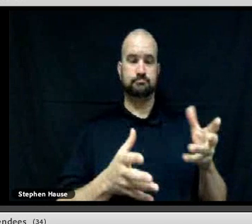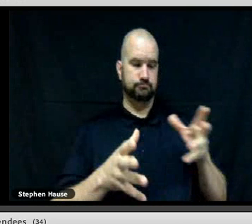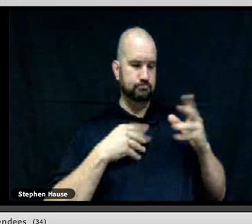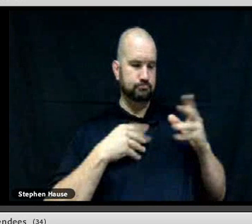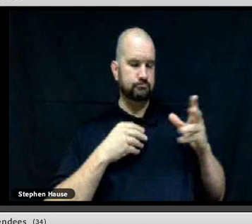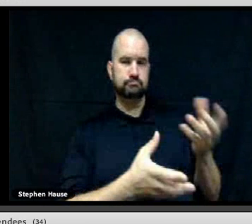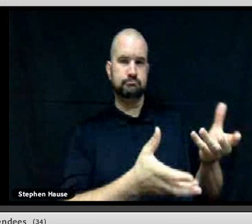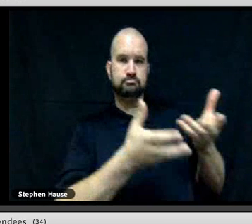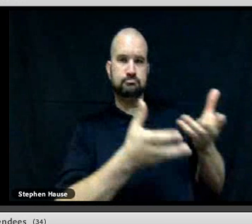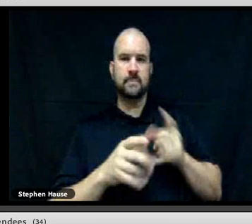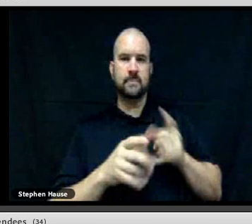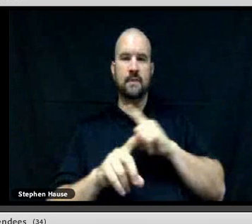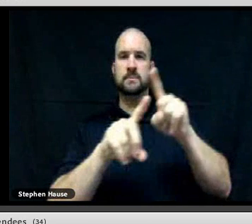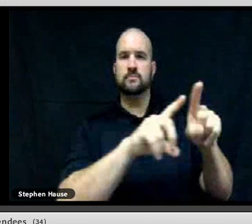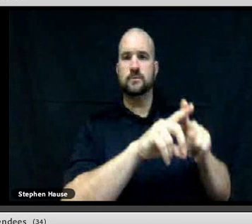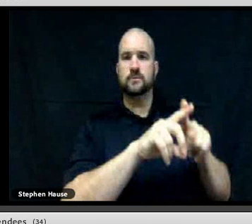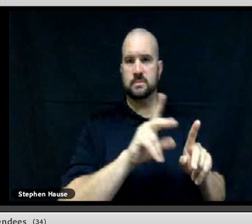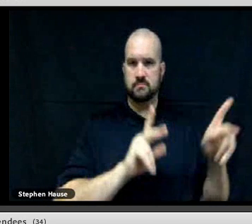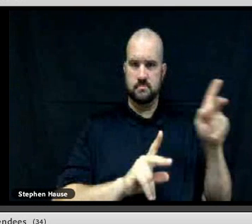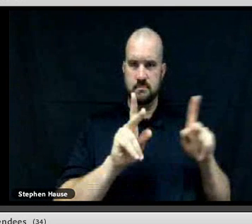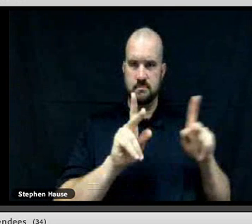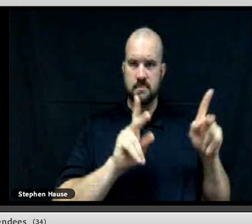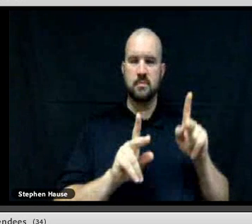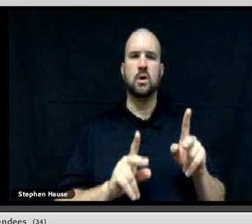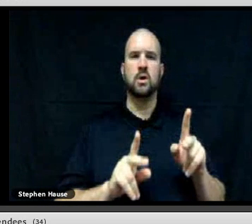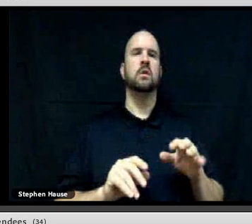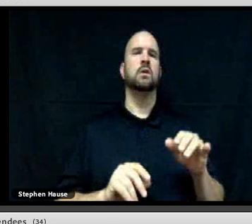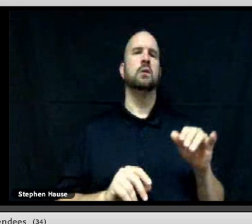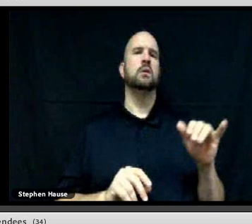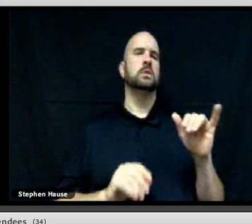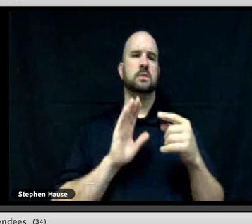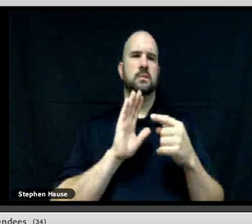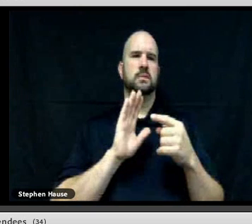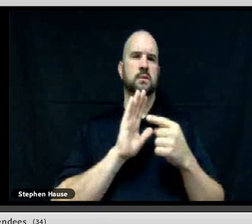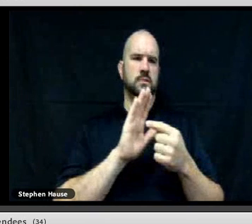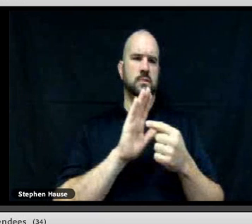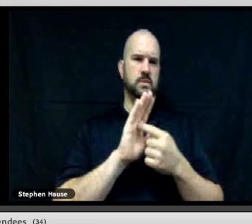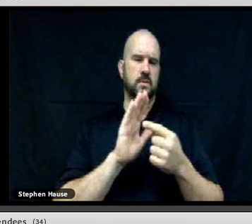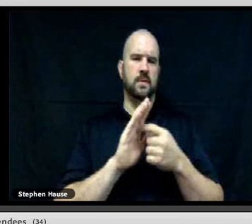um, such as, um, the local public library or museum